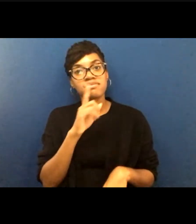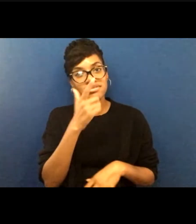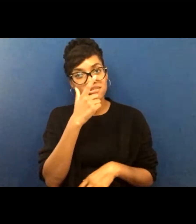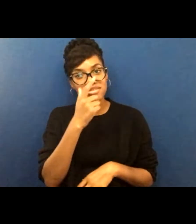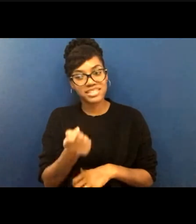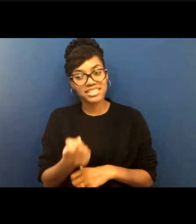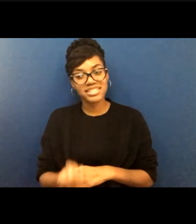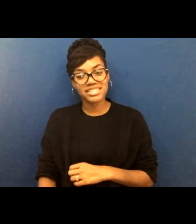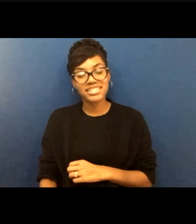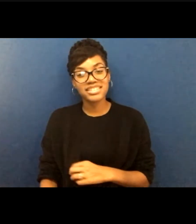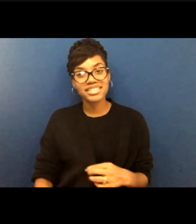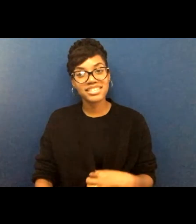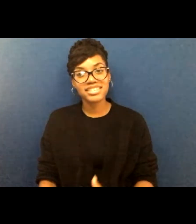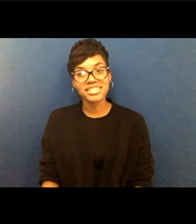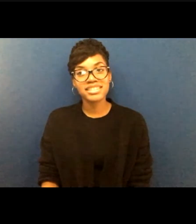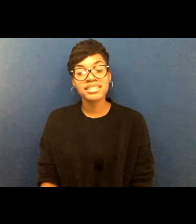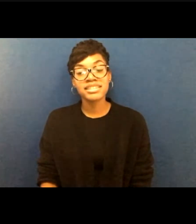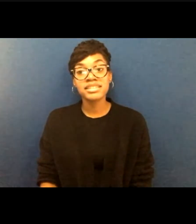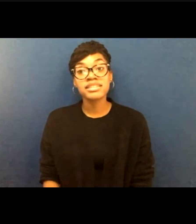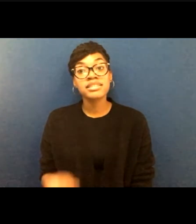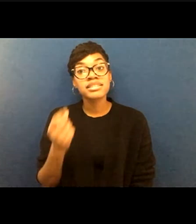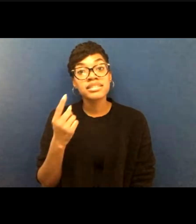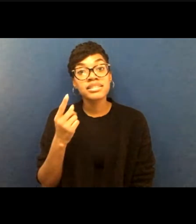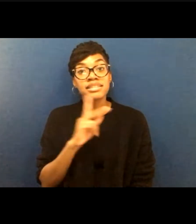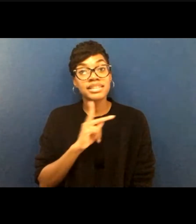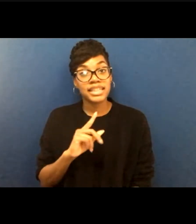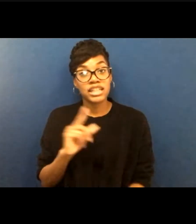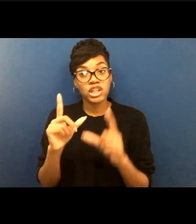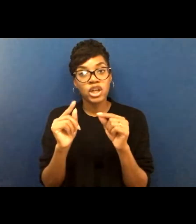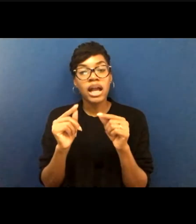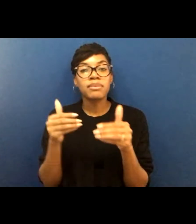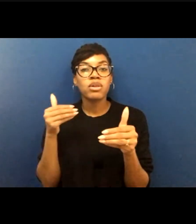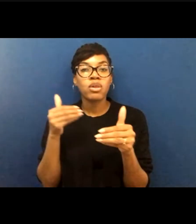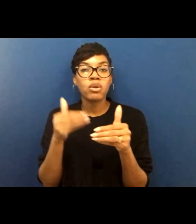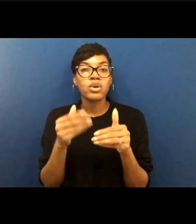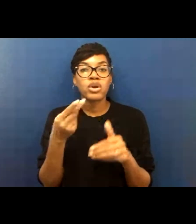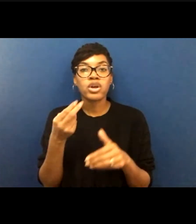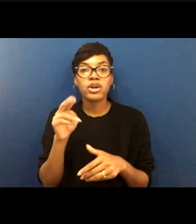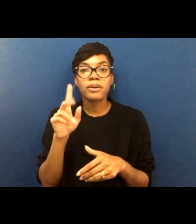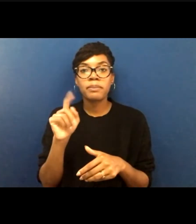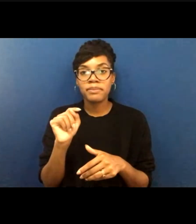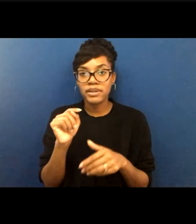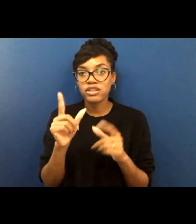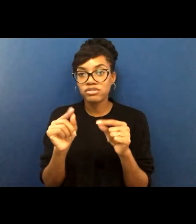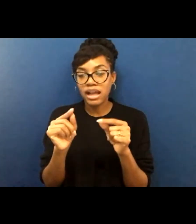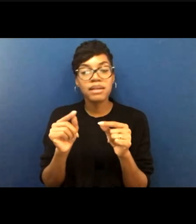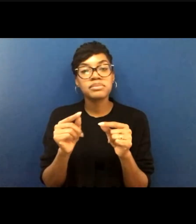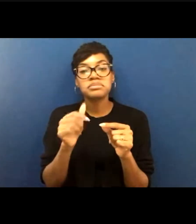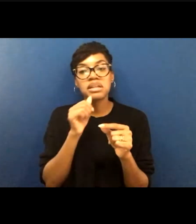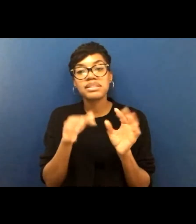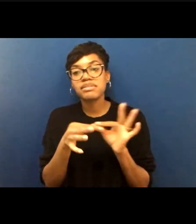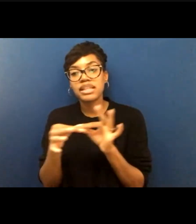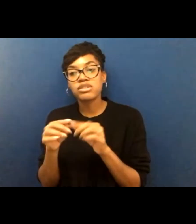These king crabs are much more closely related to hermit crabs than they are related to any of those other crabs, like the Tanner crabs